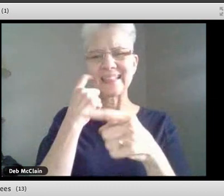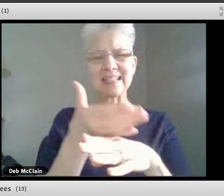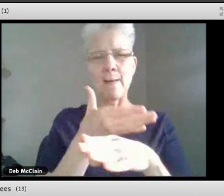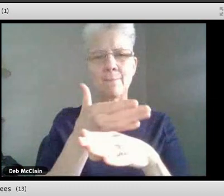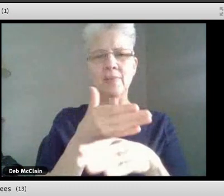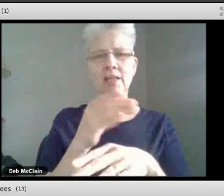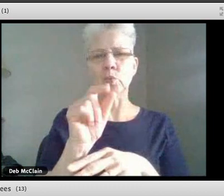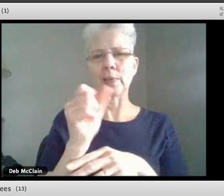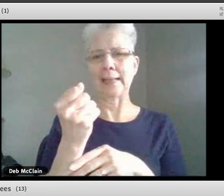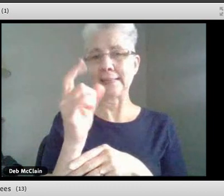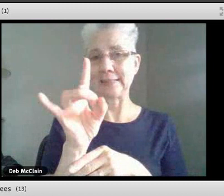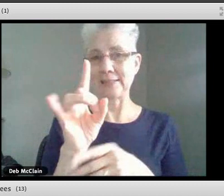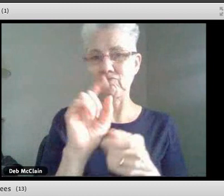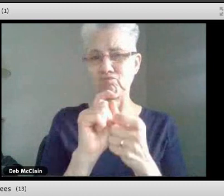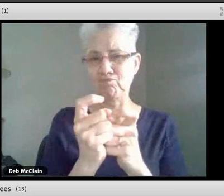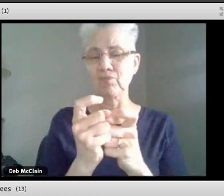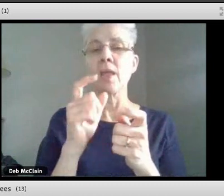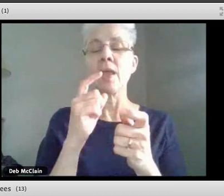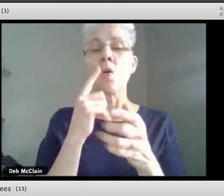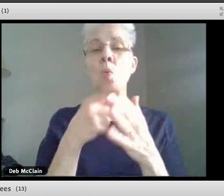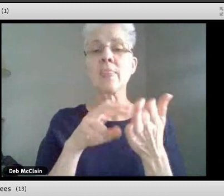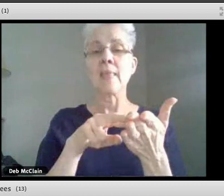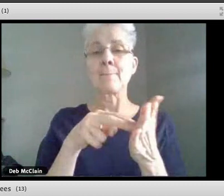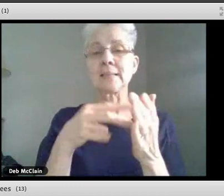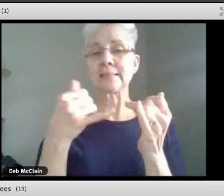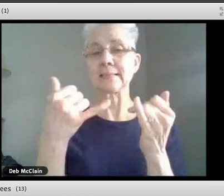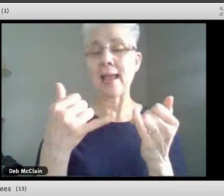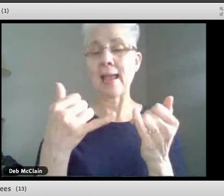and what this means now is that we have to abide